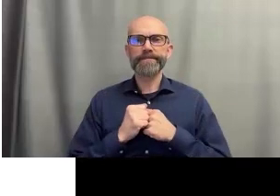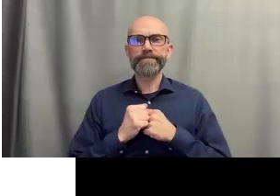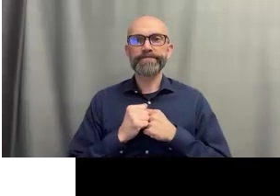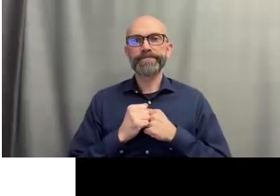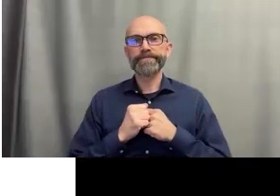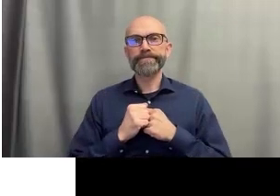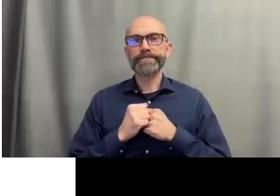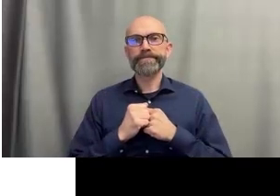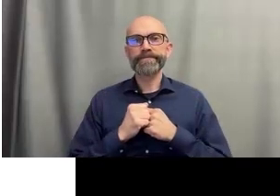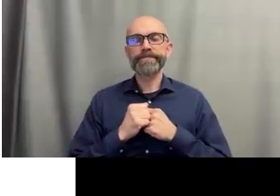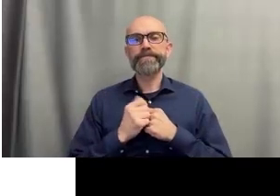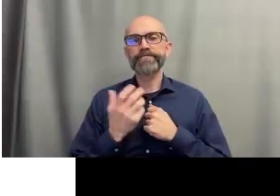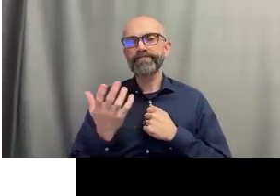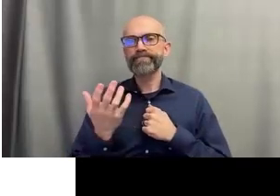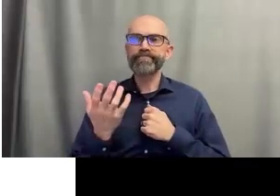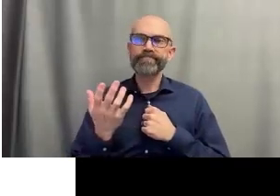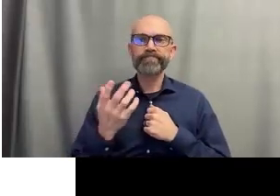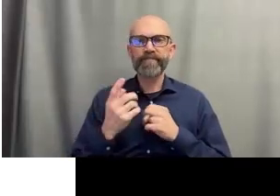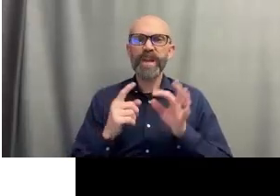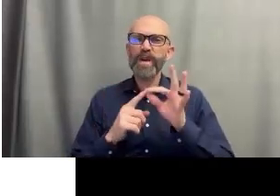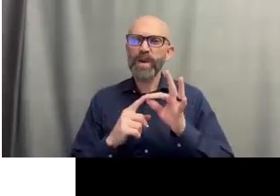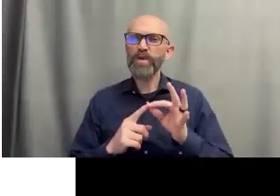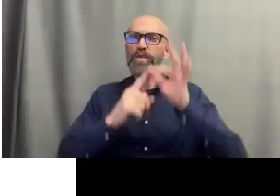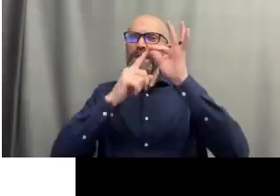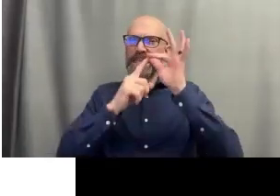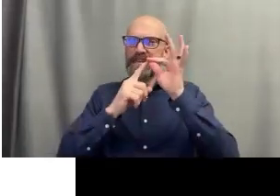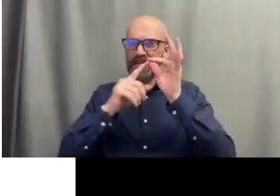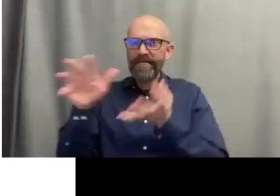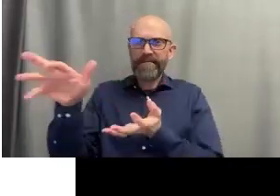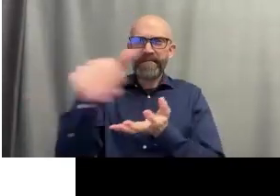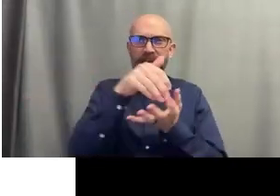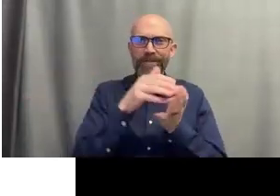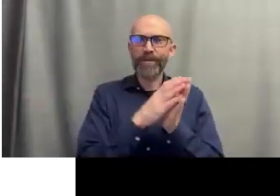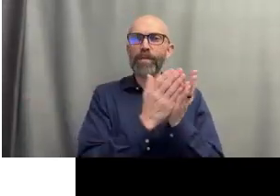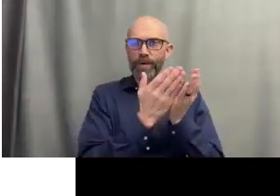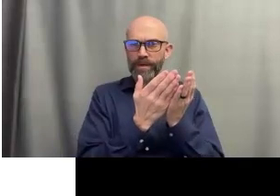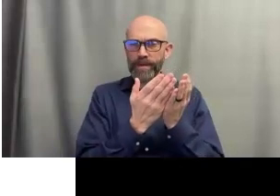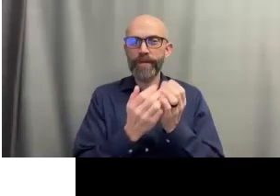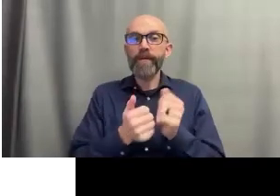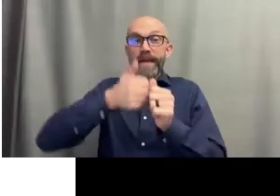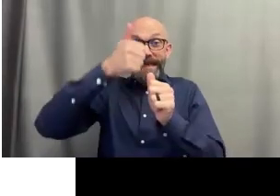They're, they're sort of unique collections, I would say per, each of these, areas.